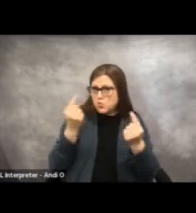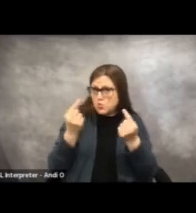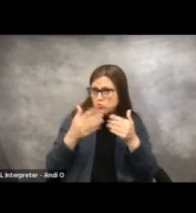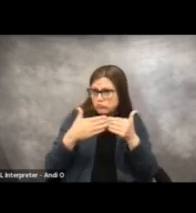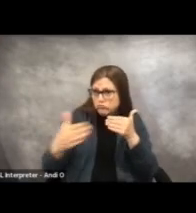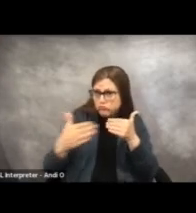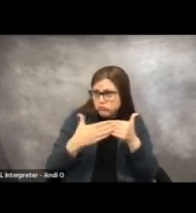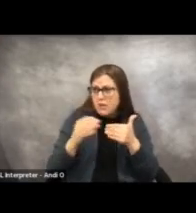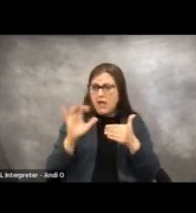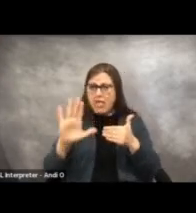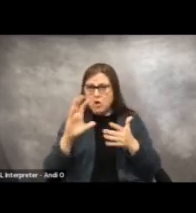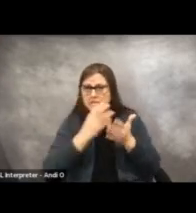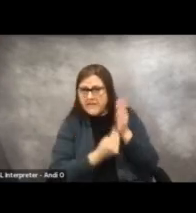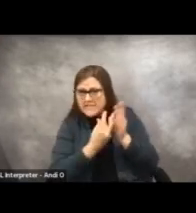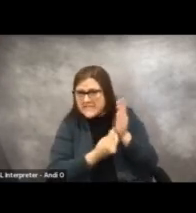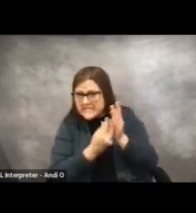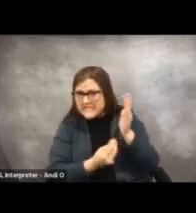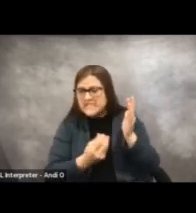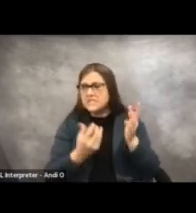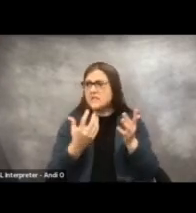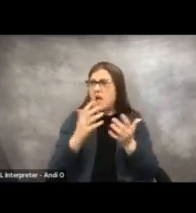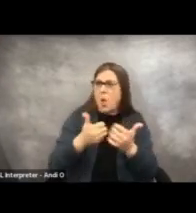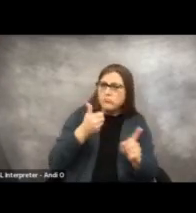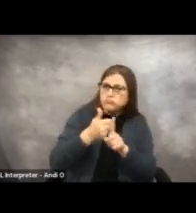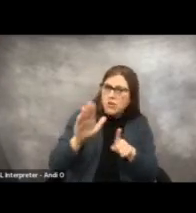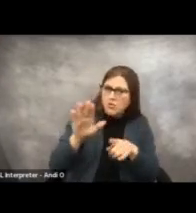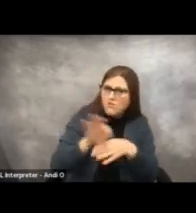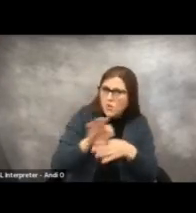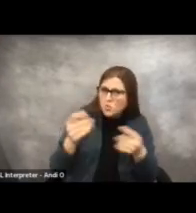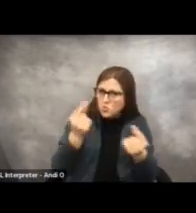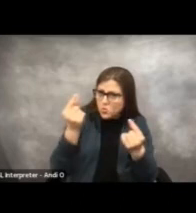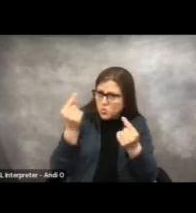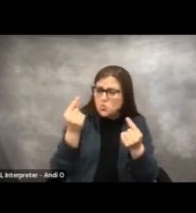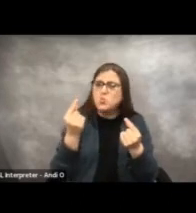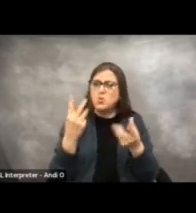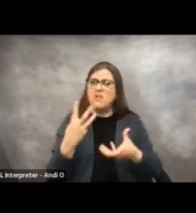strengths may be, that could affect their functioning and play a role in their child